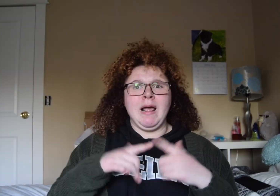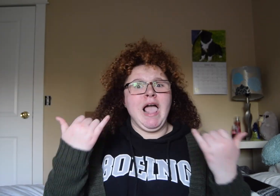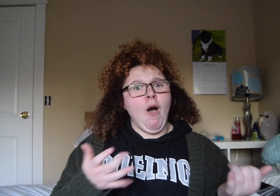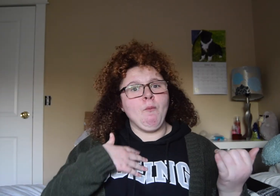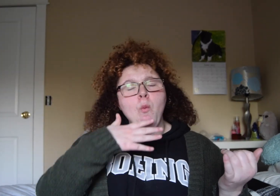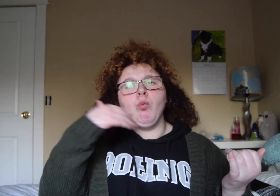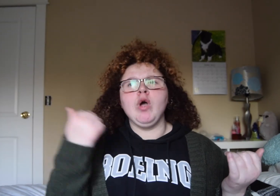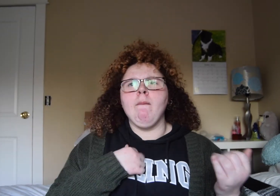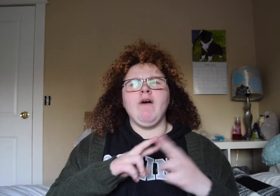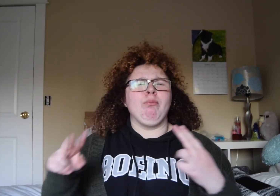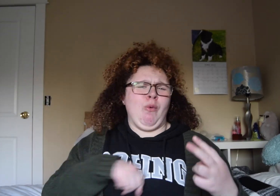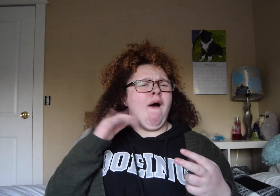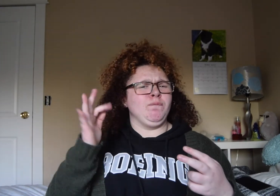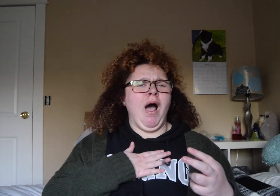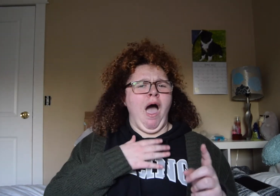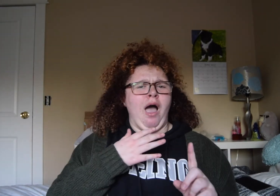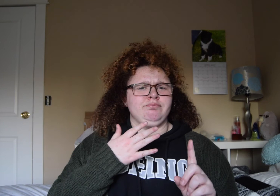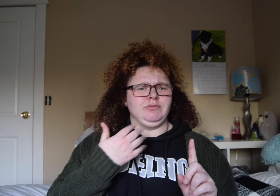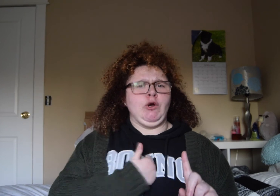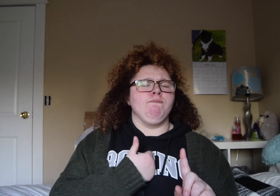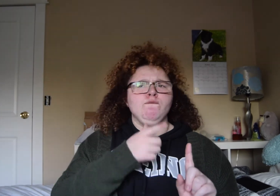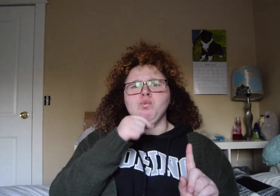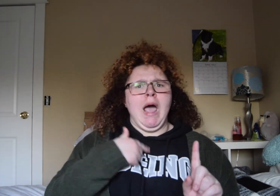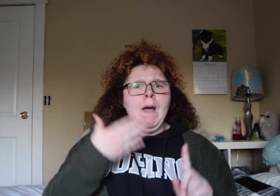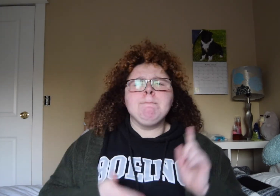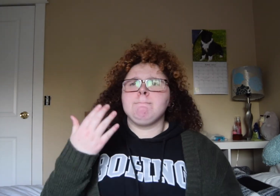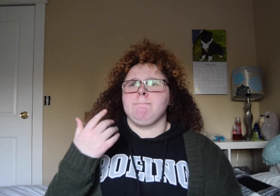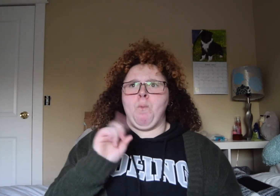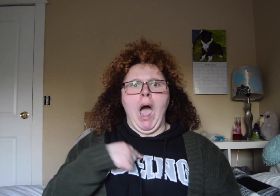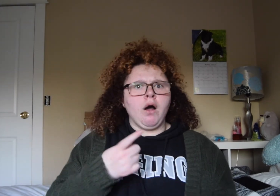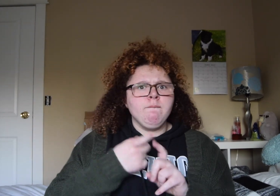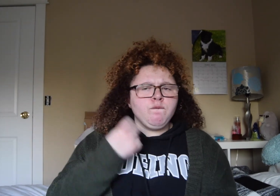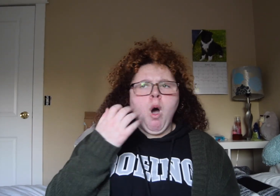But now, I'm older and I'm very proud of myself. Who I am and where I come from